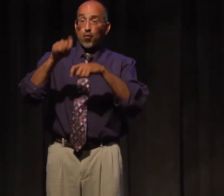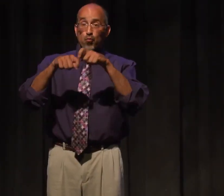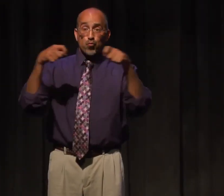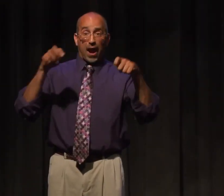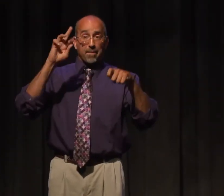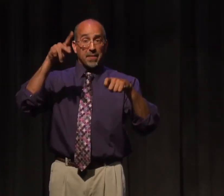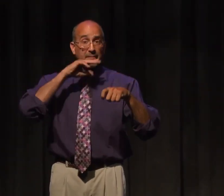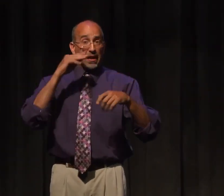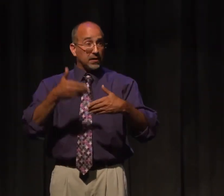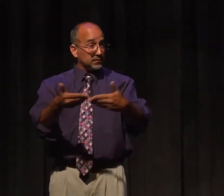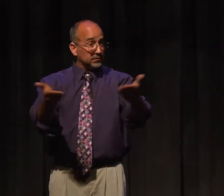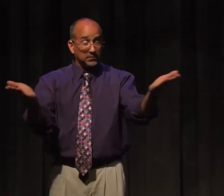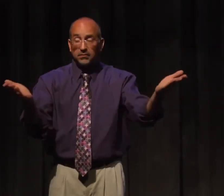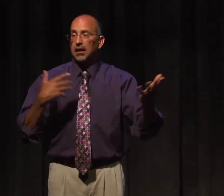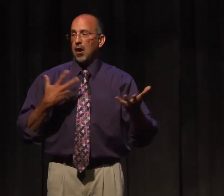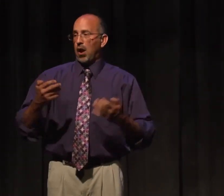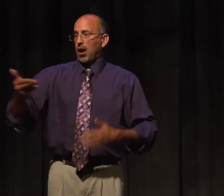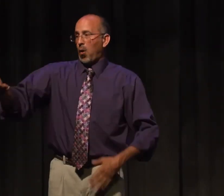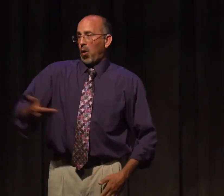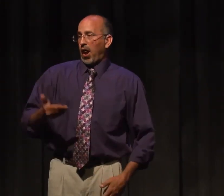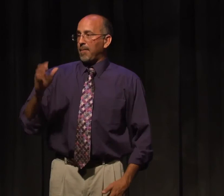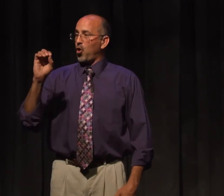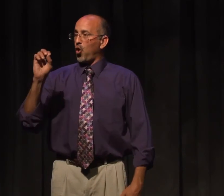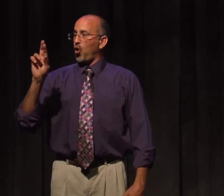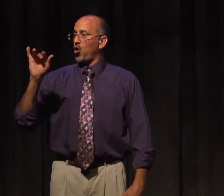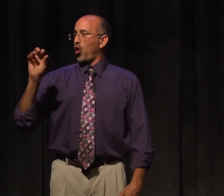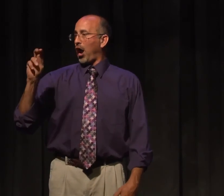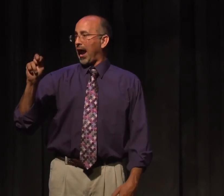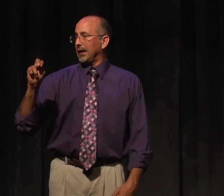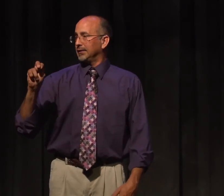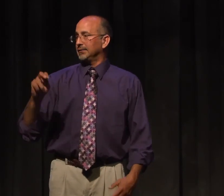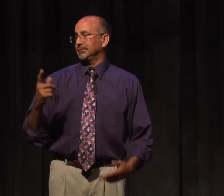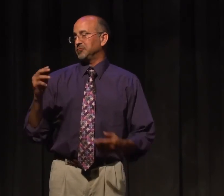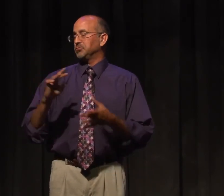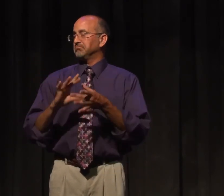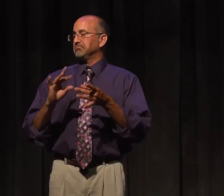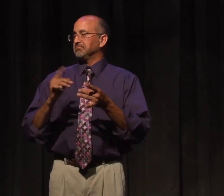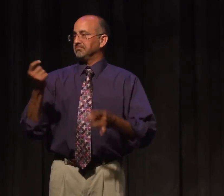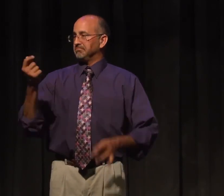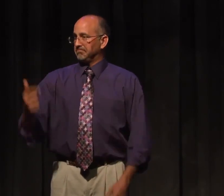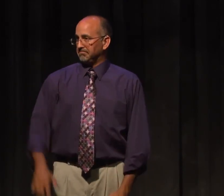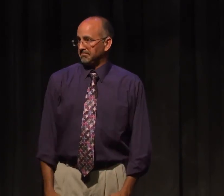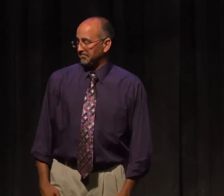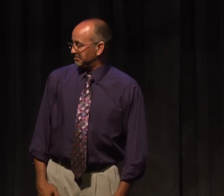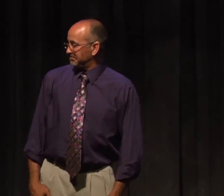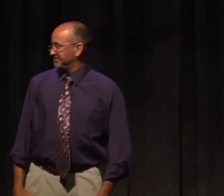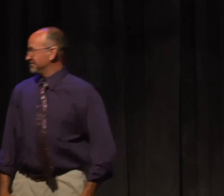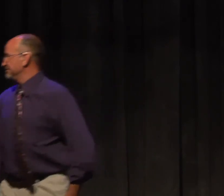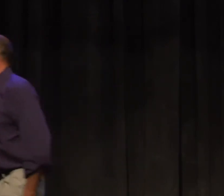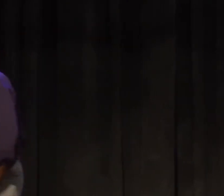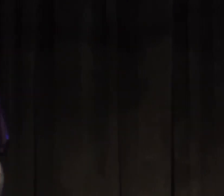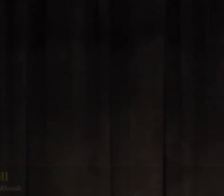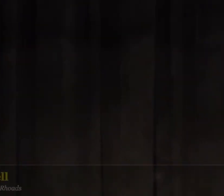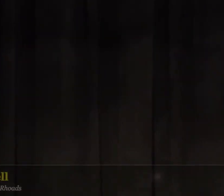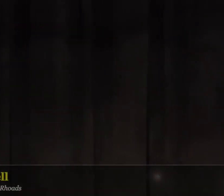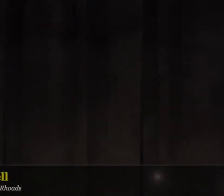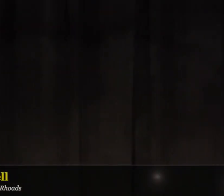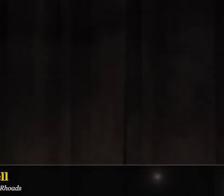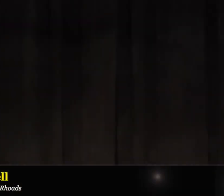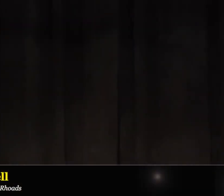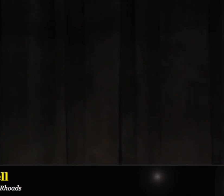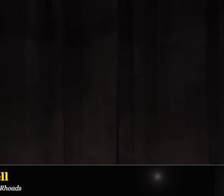Before we wrap up, I want to welcome Orion, she will give us our farewell.